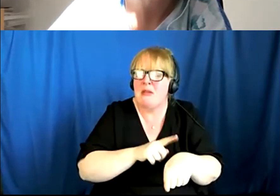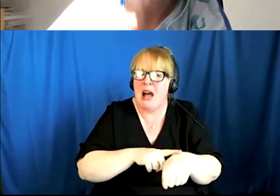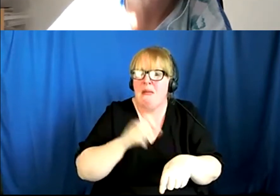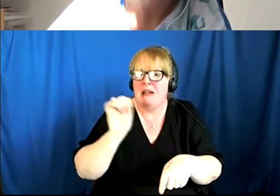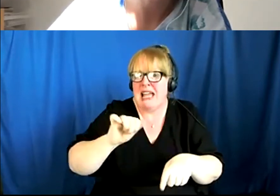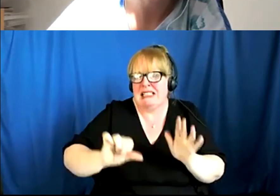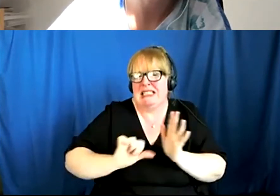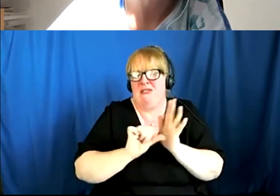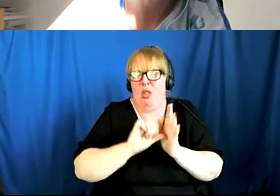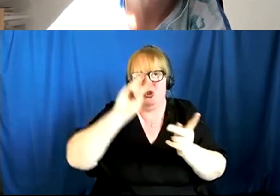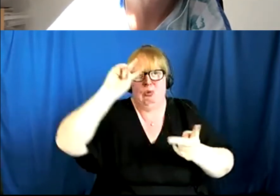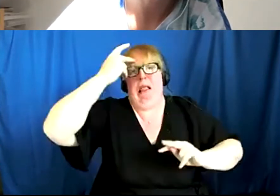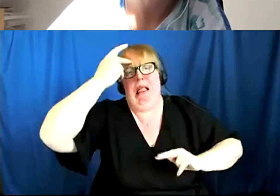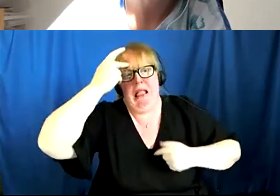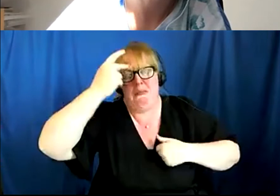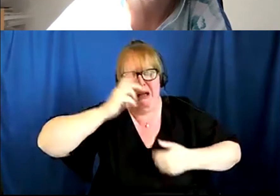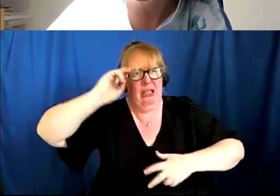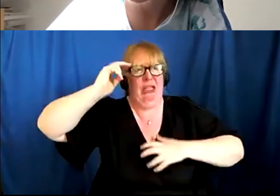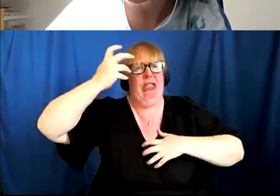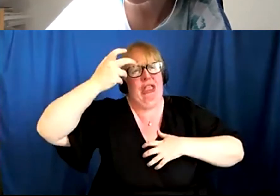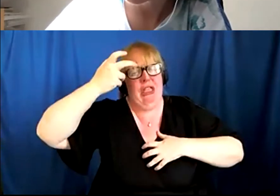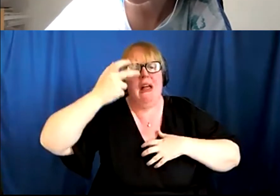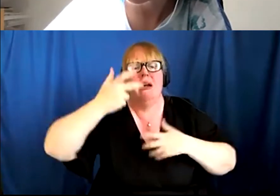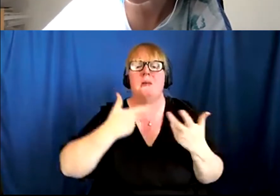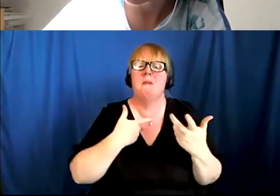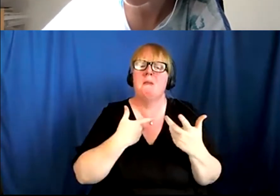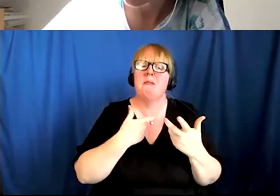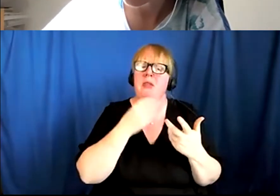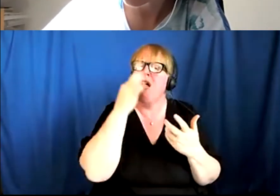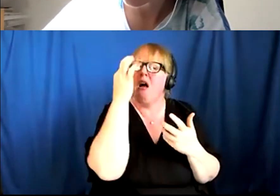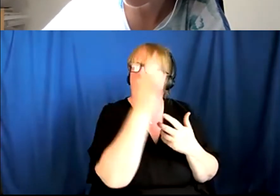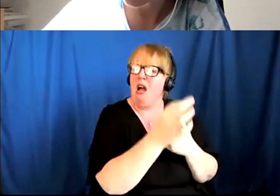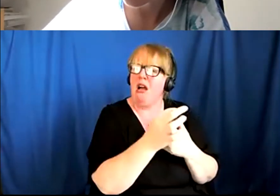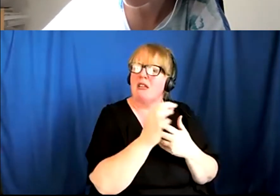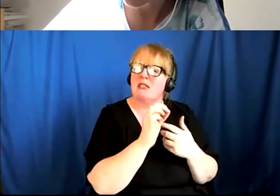So, I would like to ask you both about failure and what you learn from it.